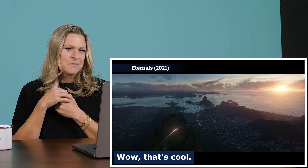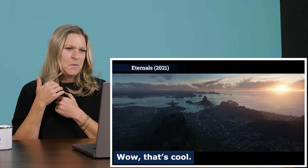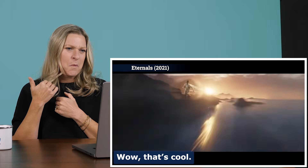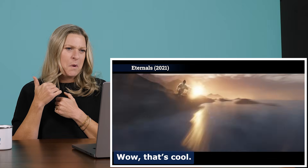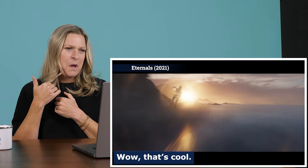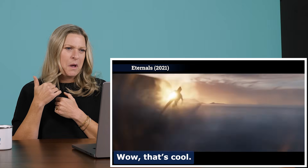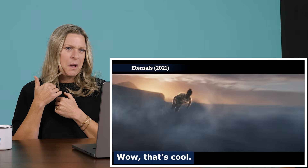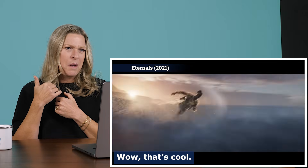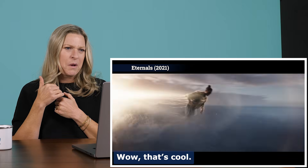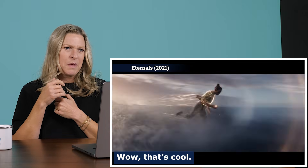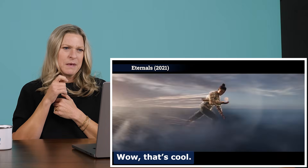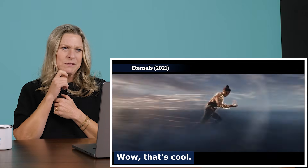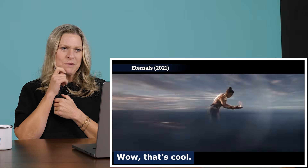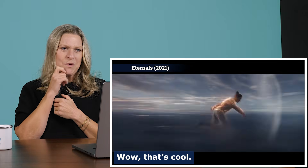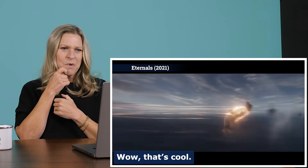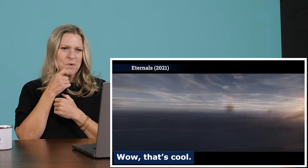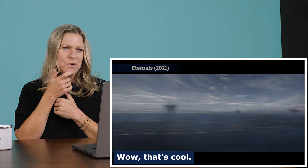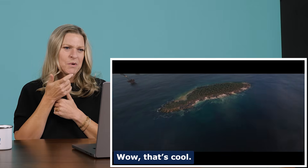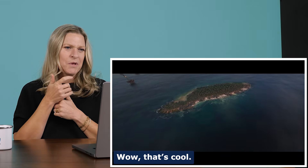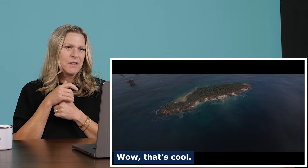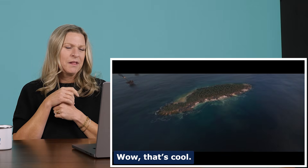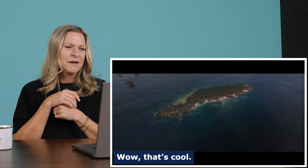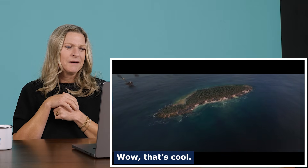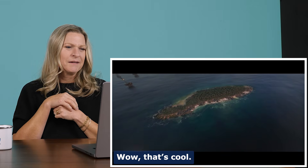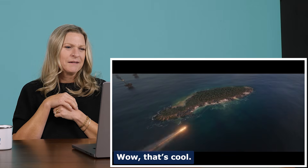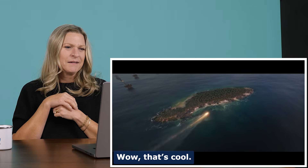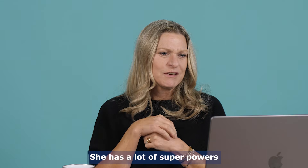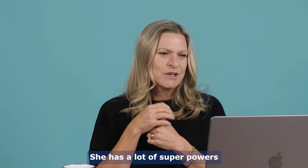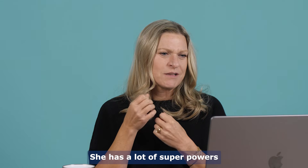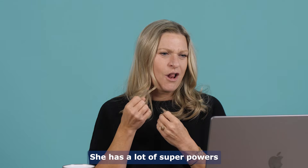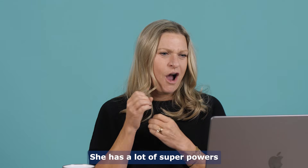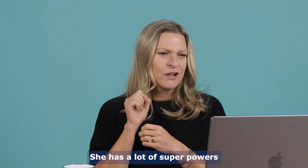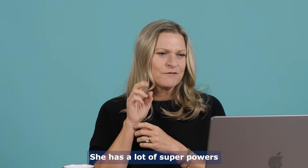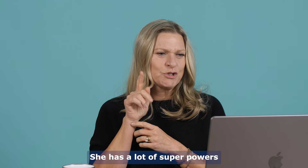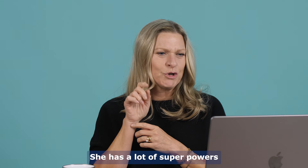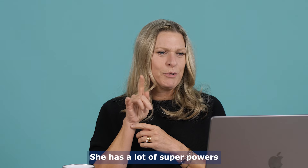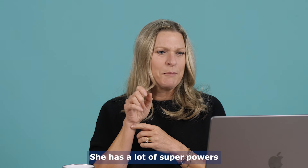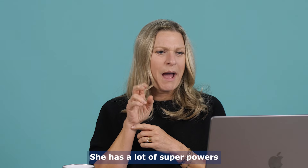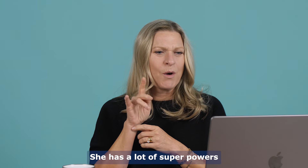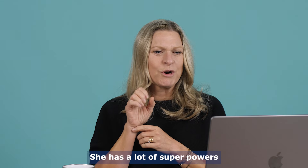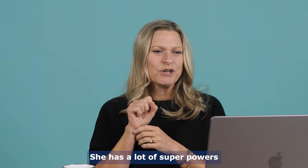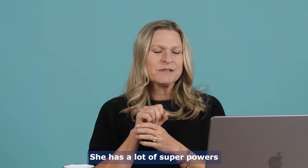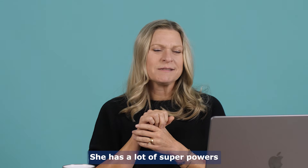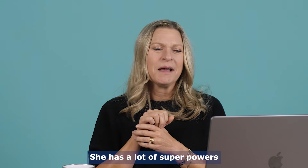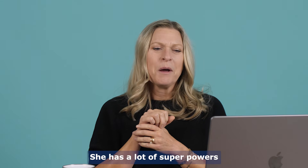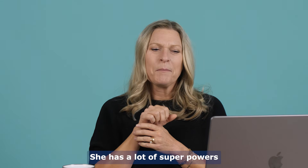Wow, that’s cool. She has a lot of super powers